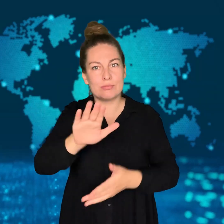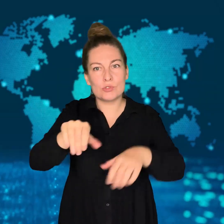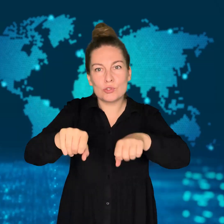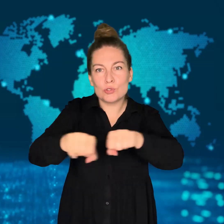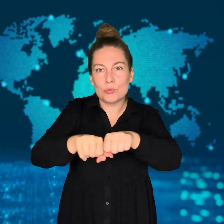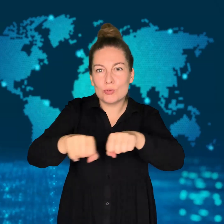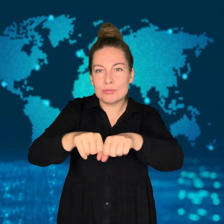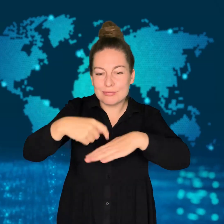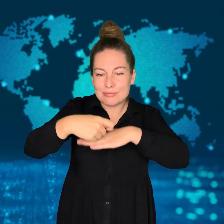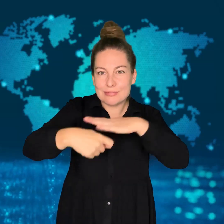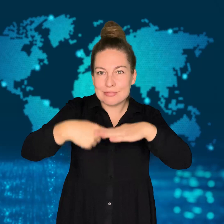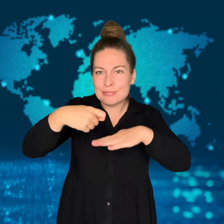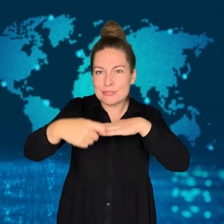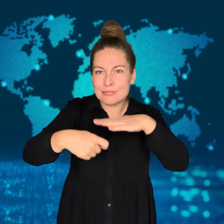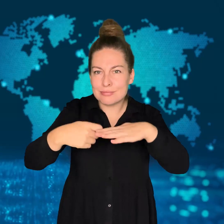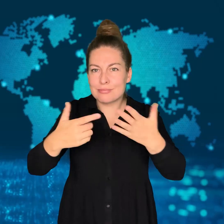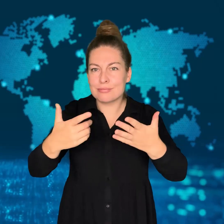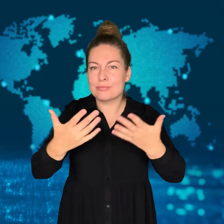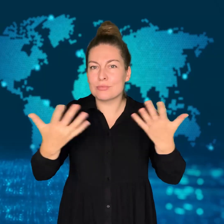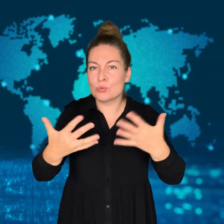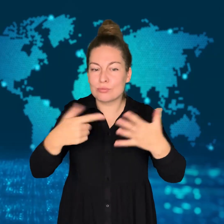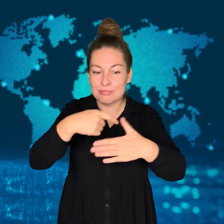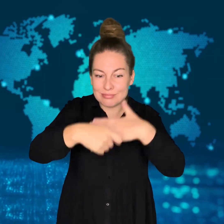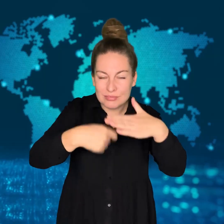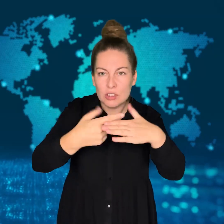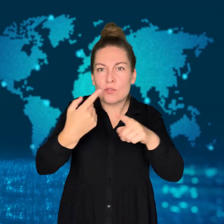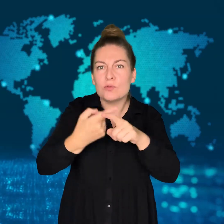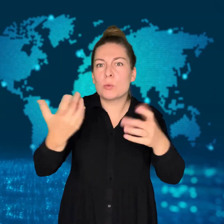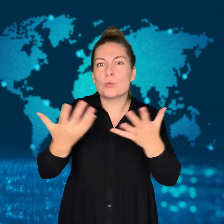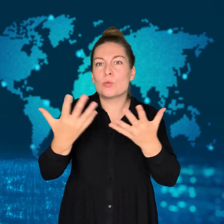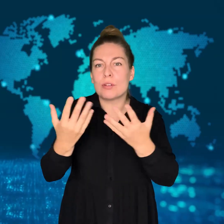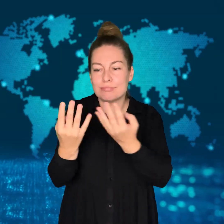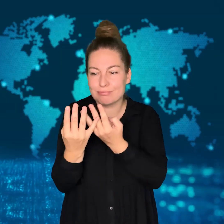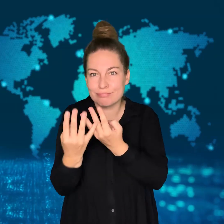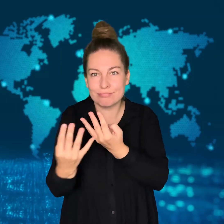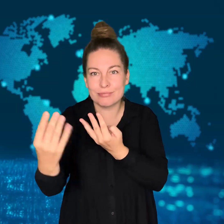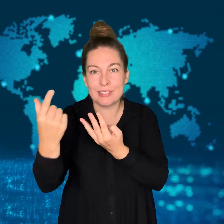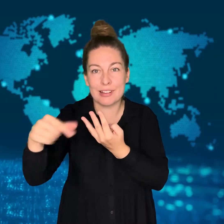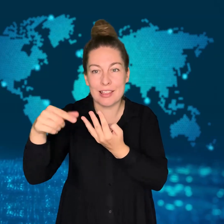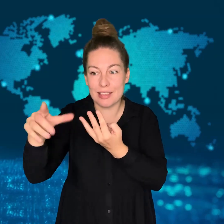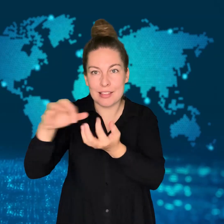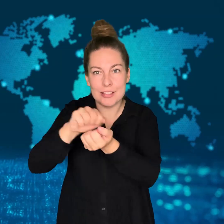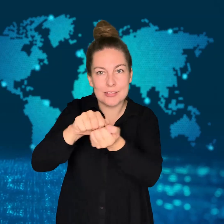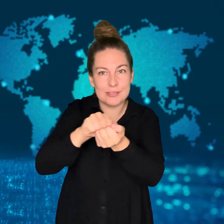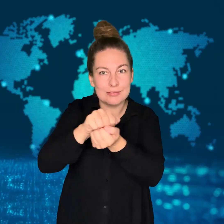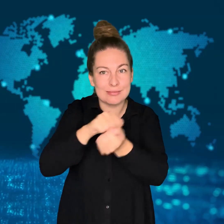The discovery of the grass- woven sandals was made